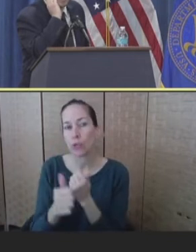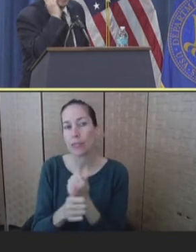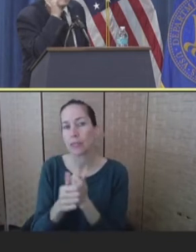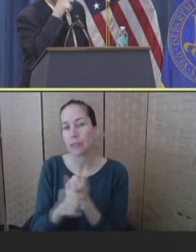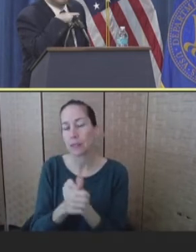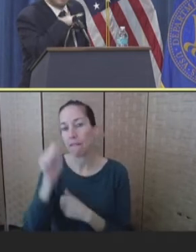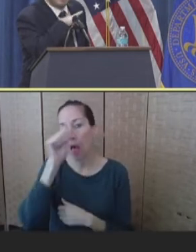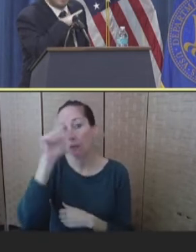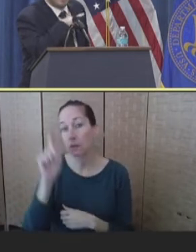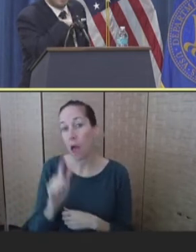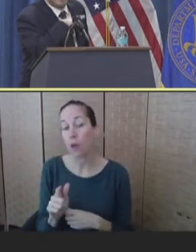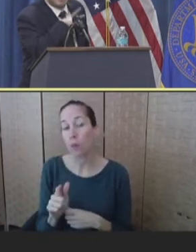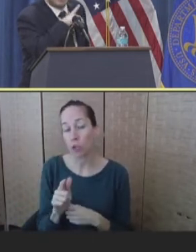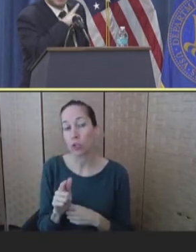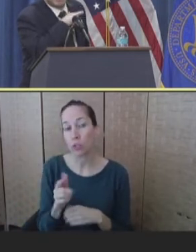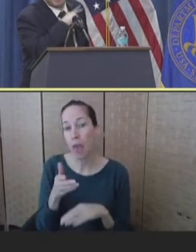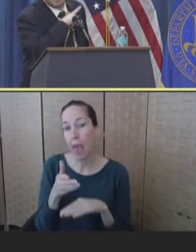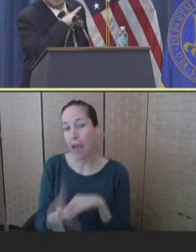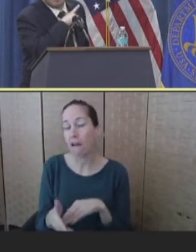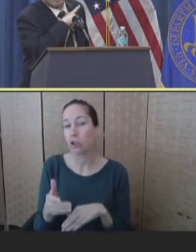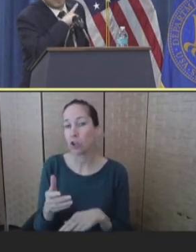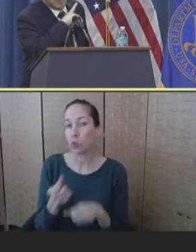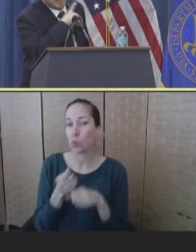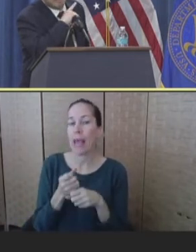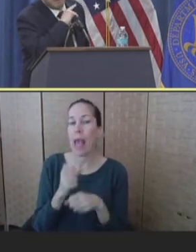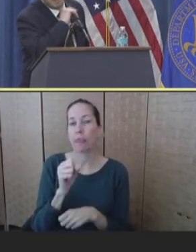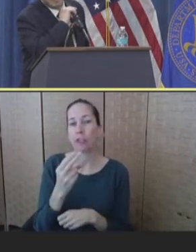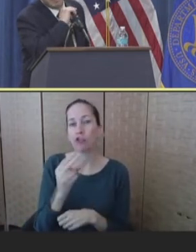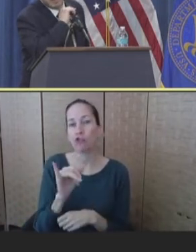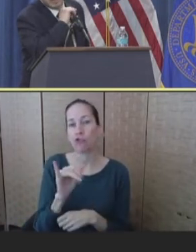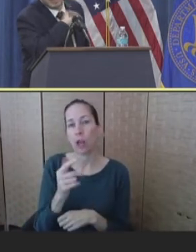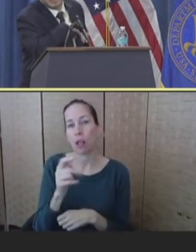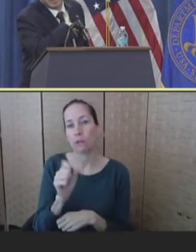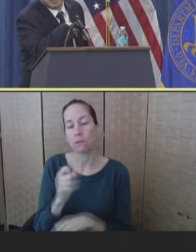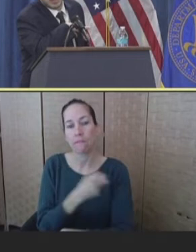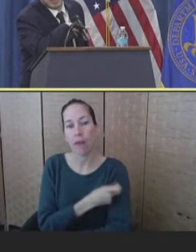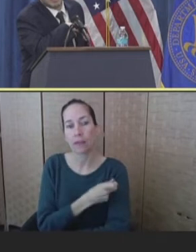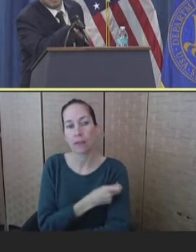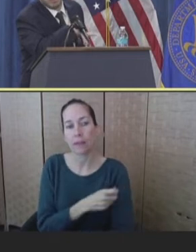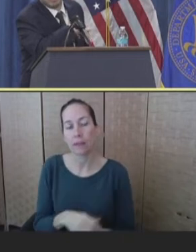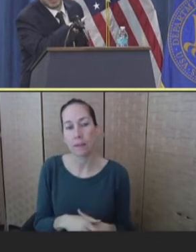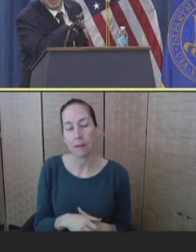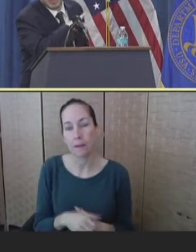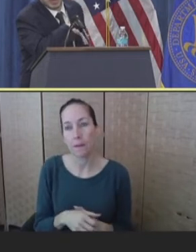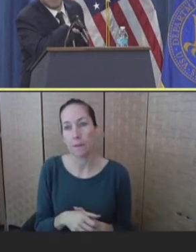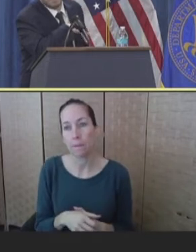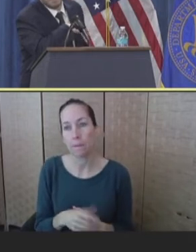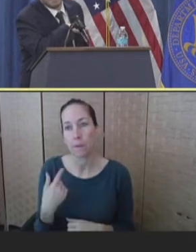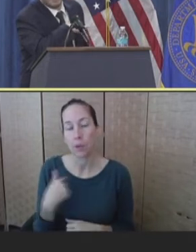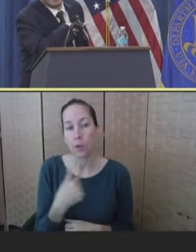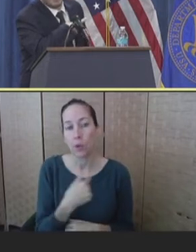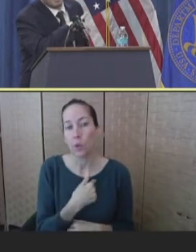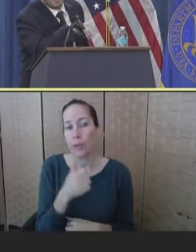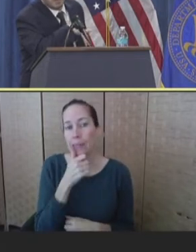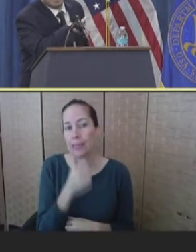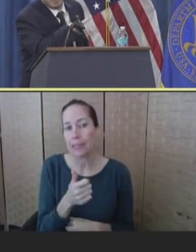Now, notably, we didn't control for shingles exposure in the study.